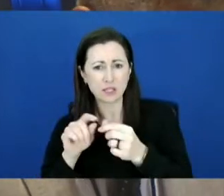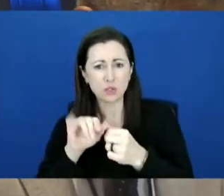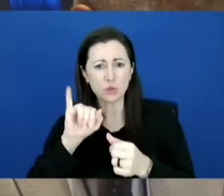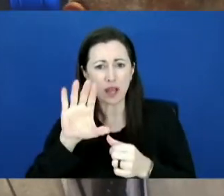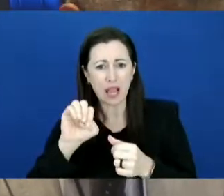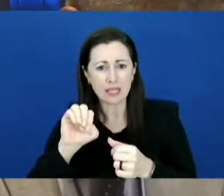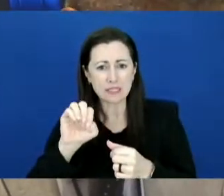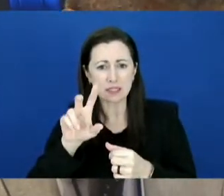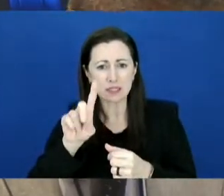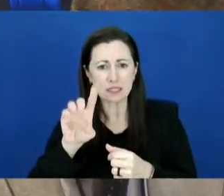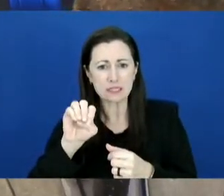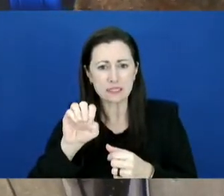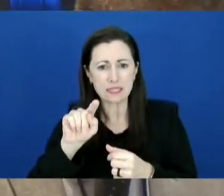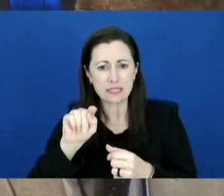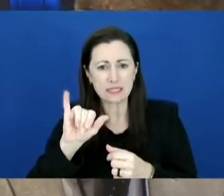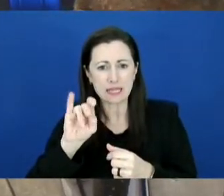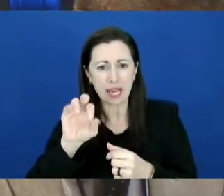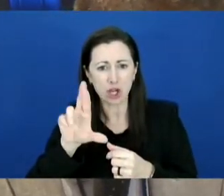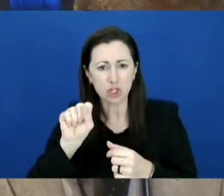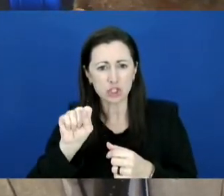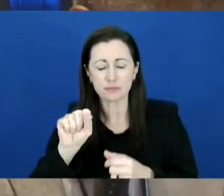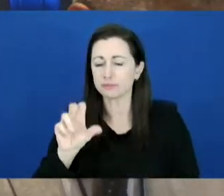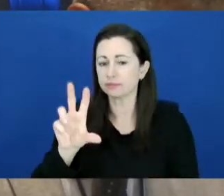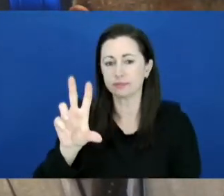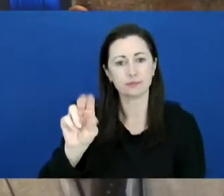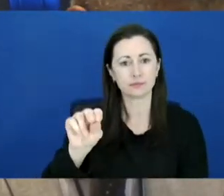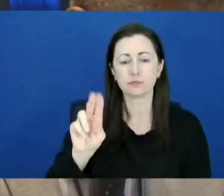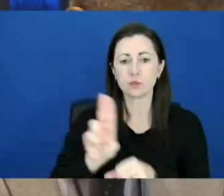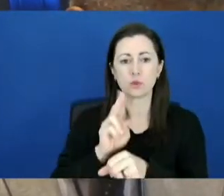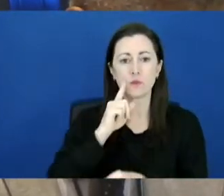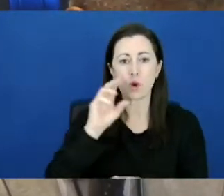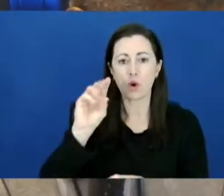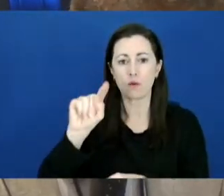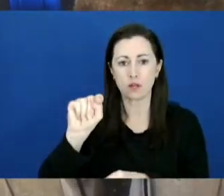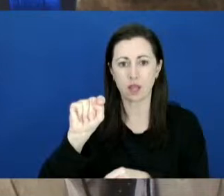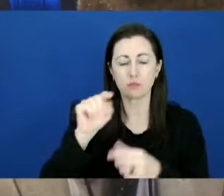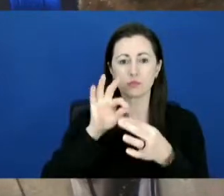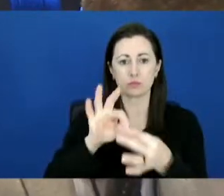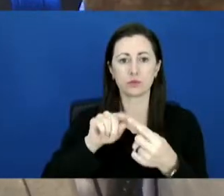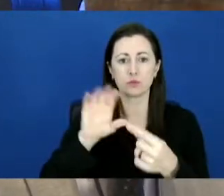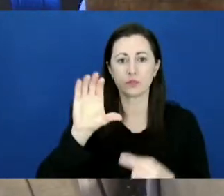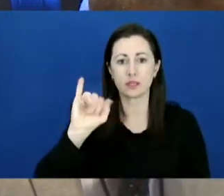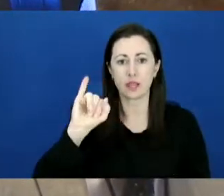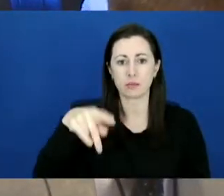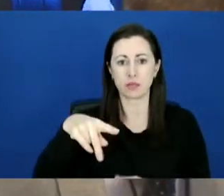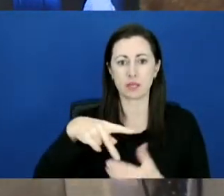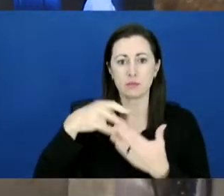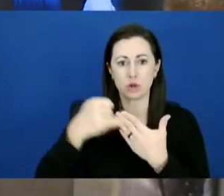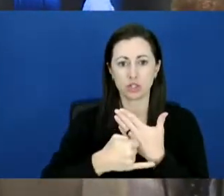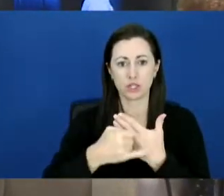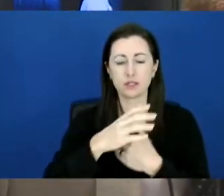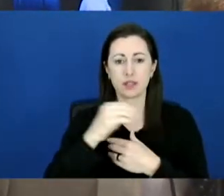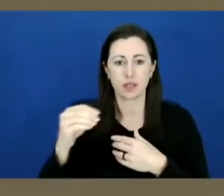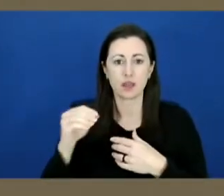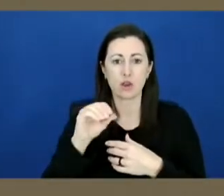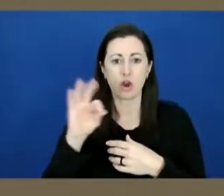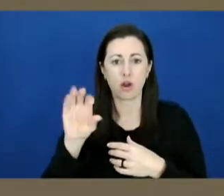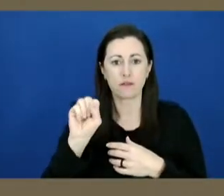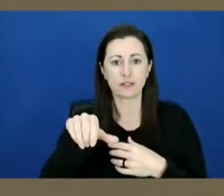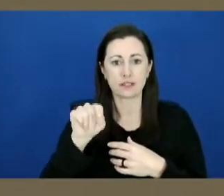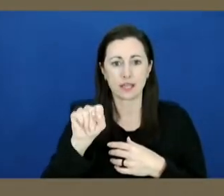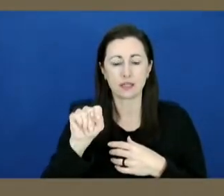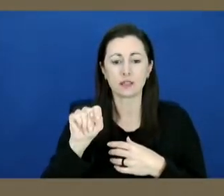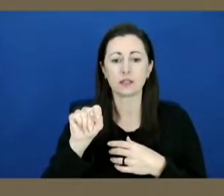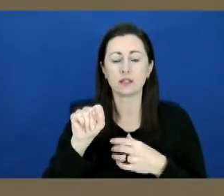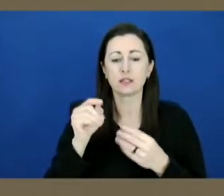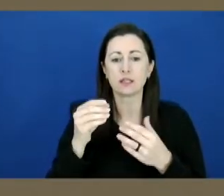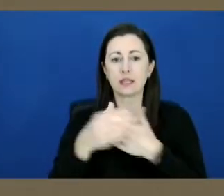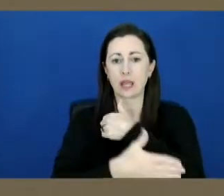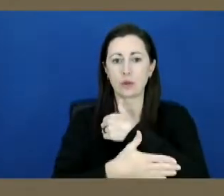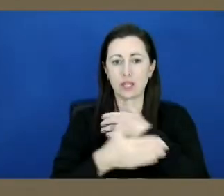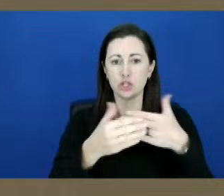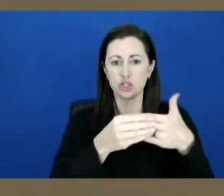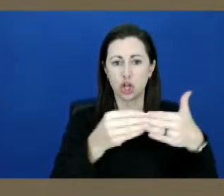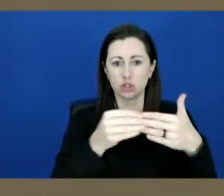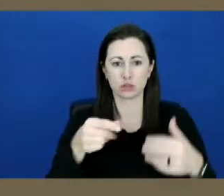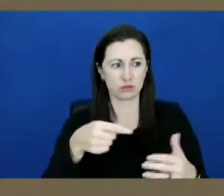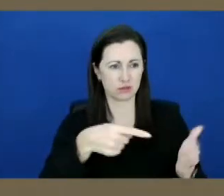IS IT CONNECTED TO IT'S I.C.E.